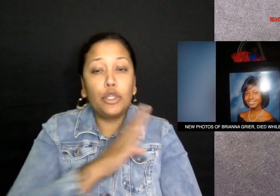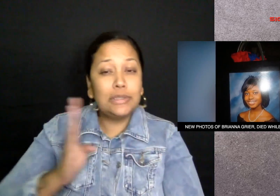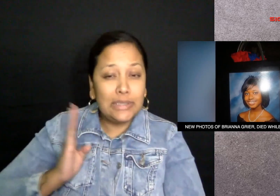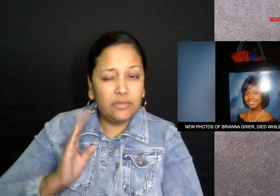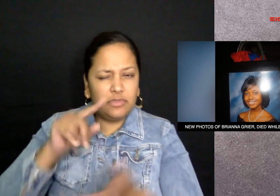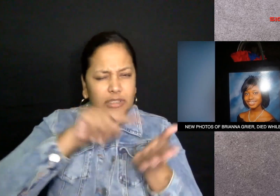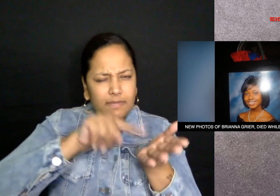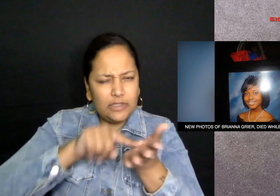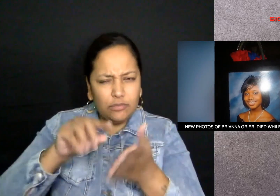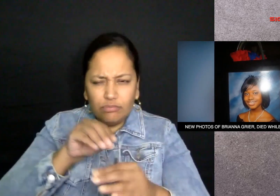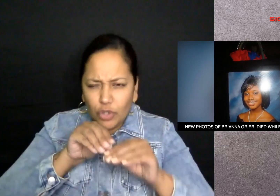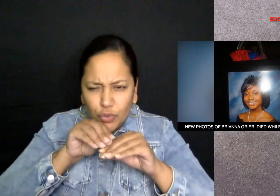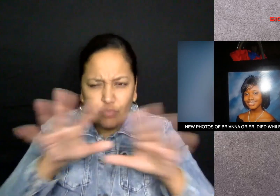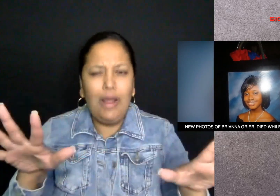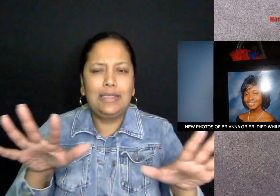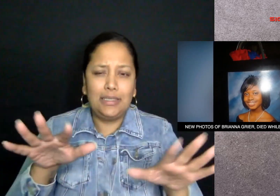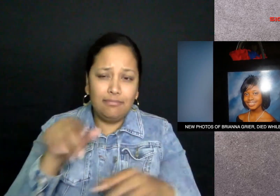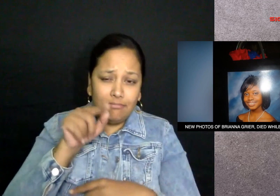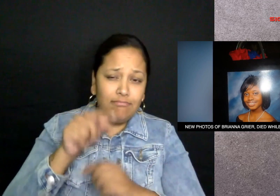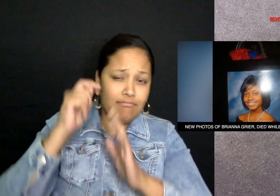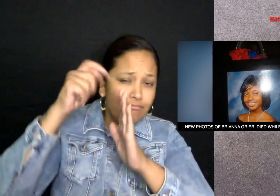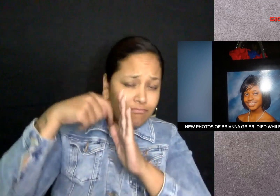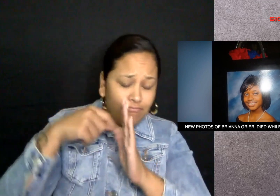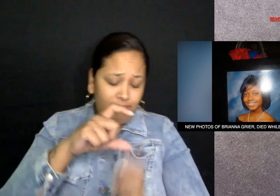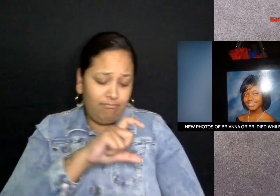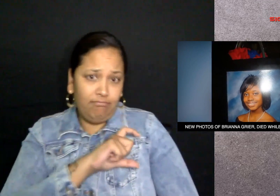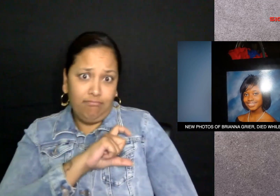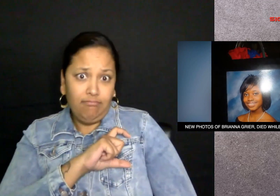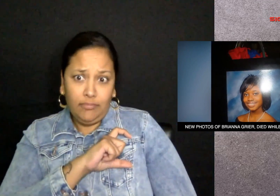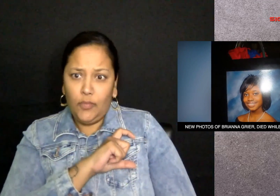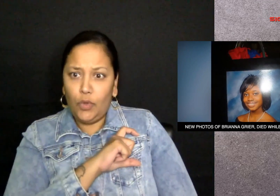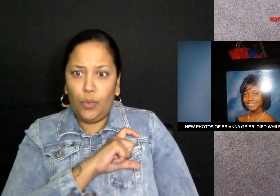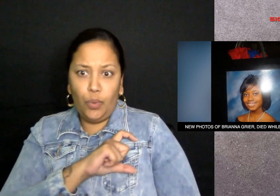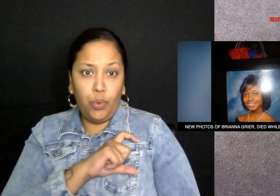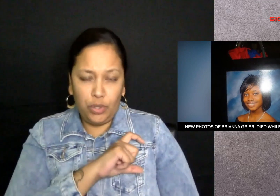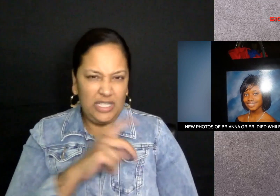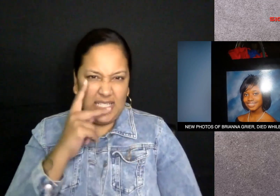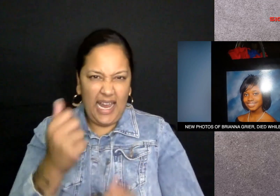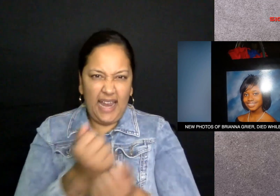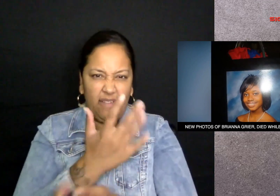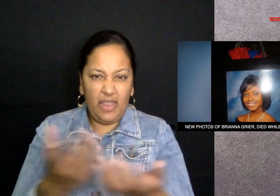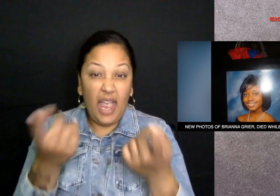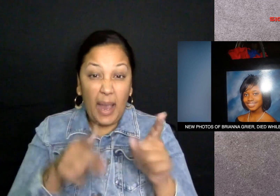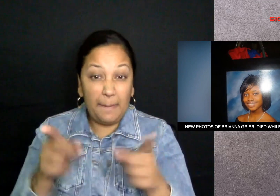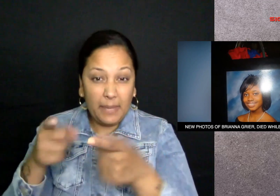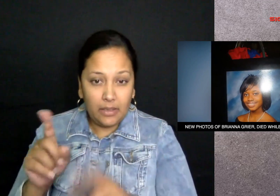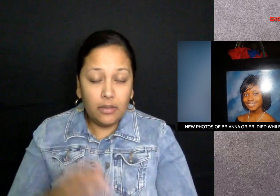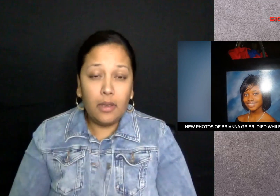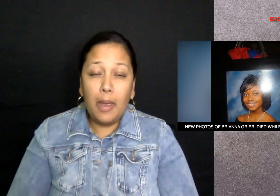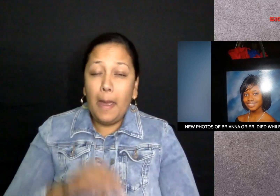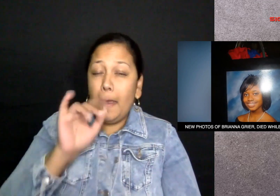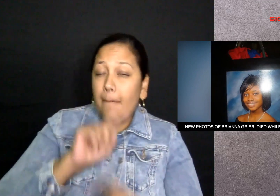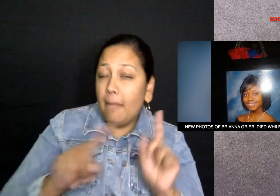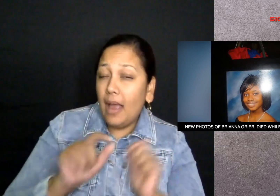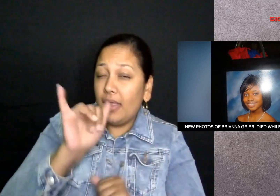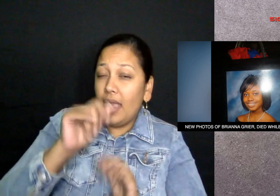the Georgia Bureau of investigation released a body camera video of the incident but